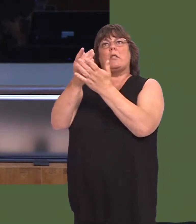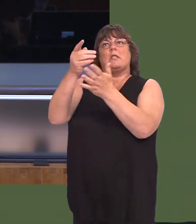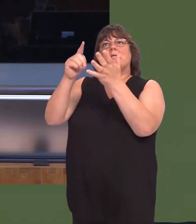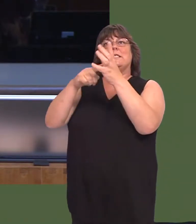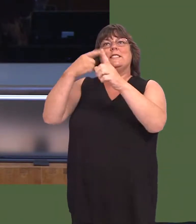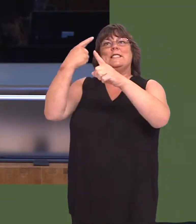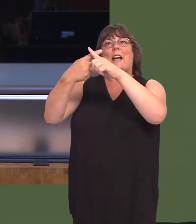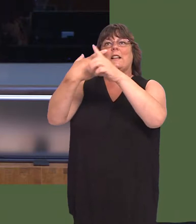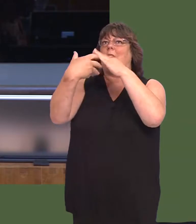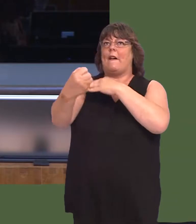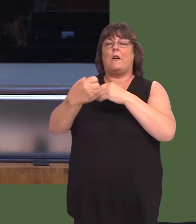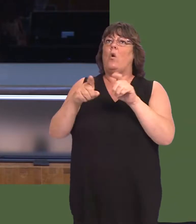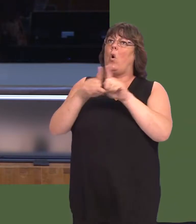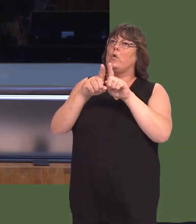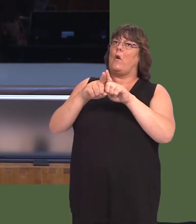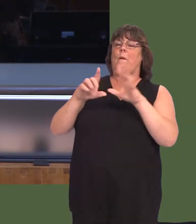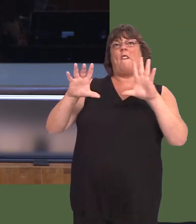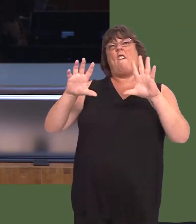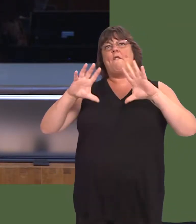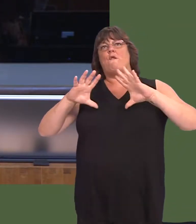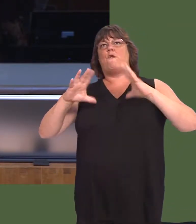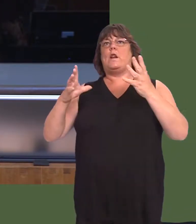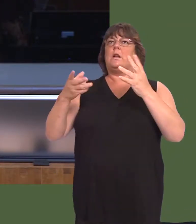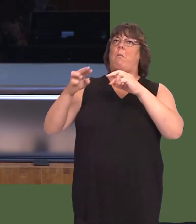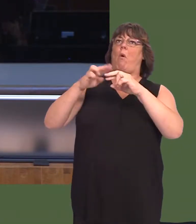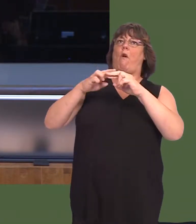they should be able to benefit from freedom of movement of skilled workers.